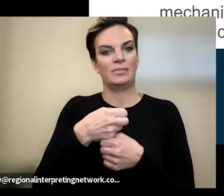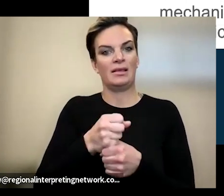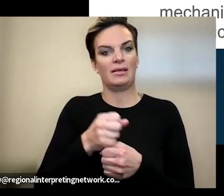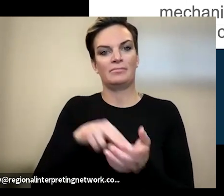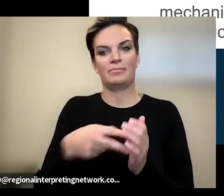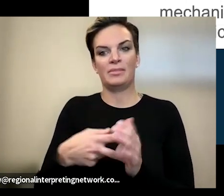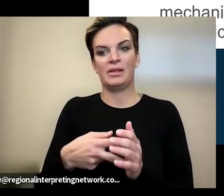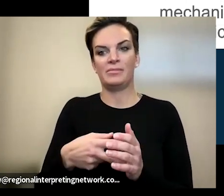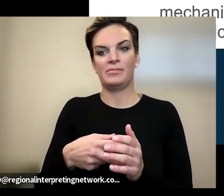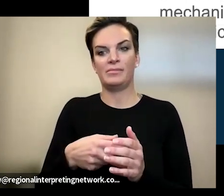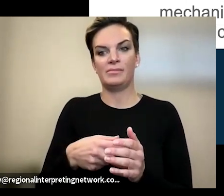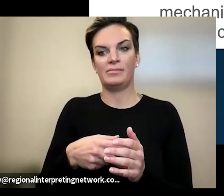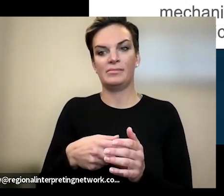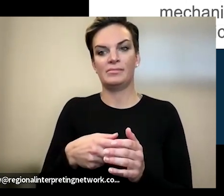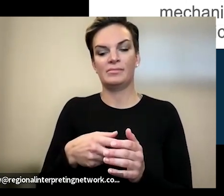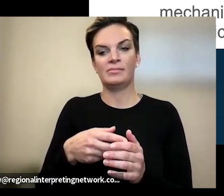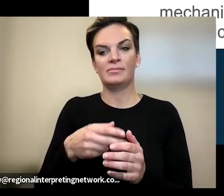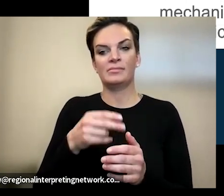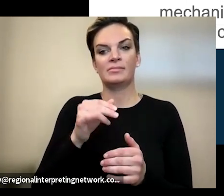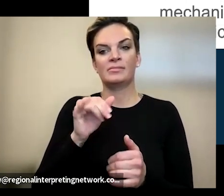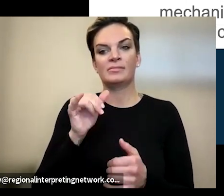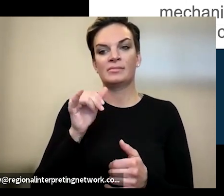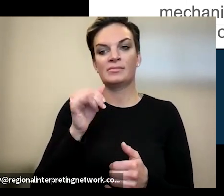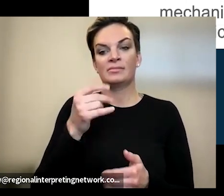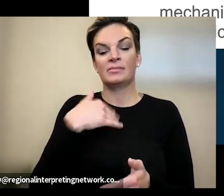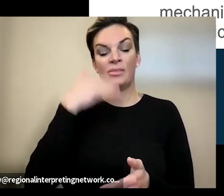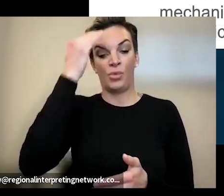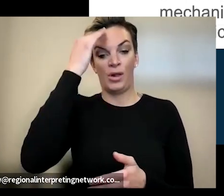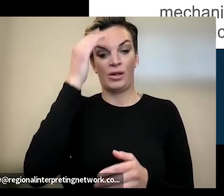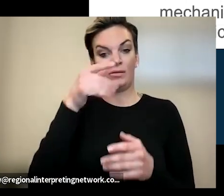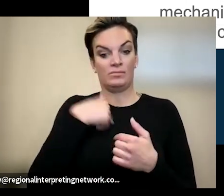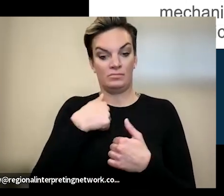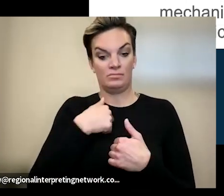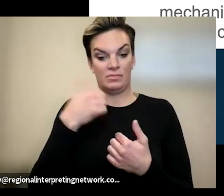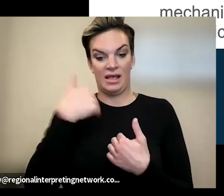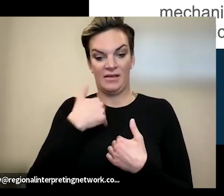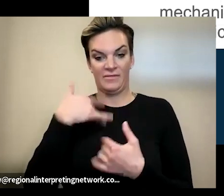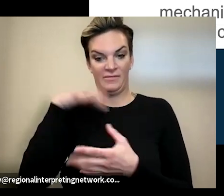not only an informed patient but allowing a clinician who is receptive to learning about